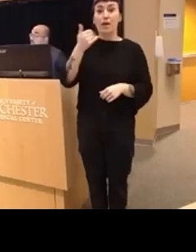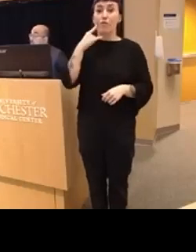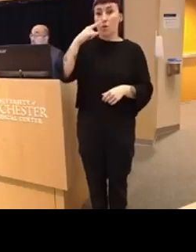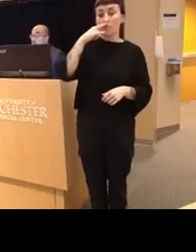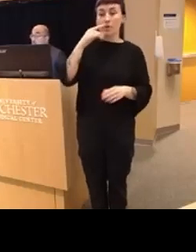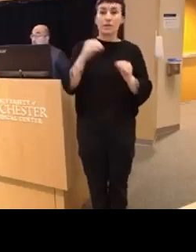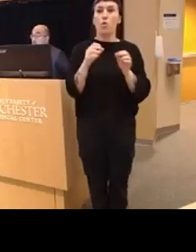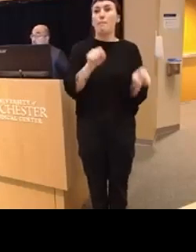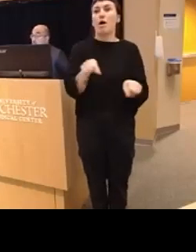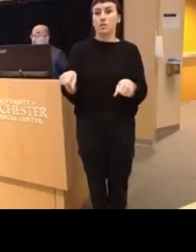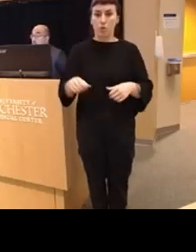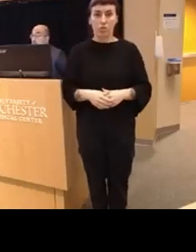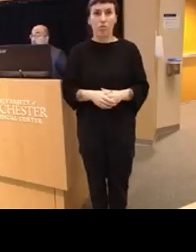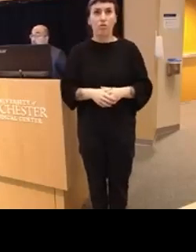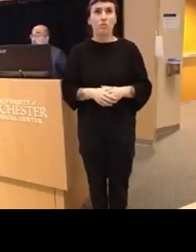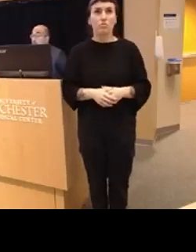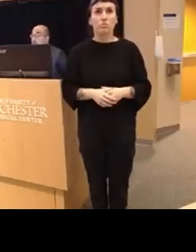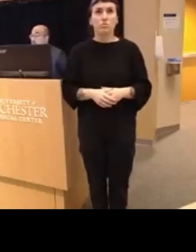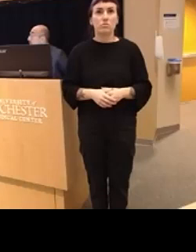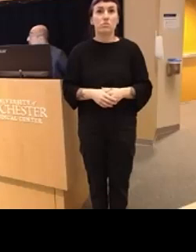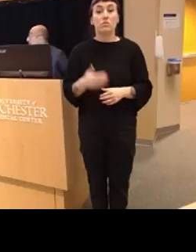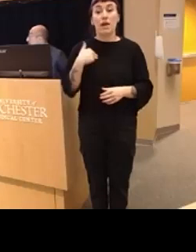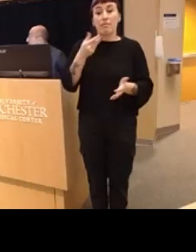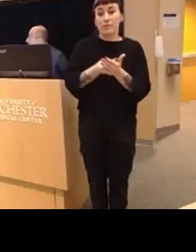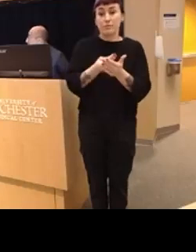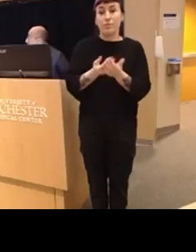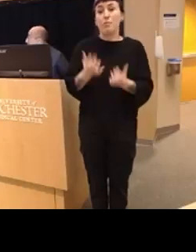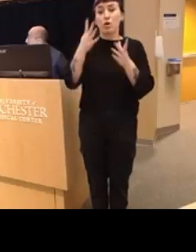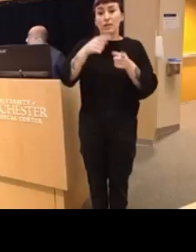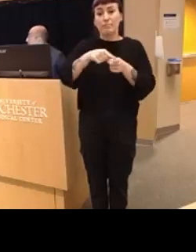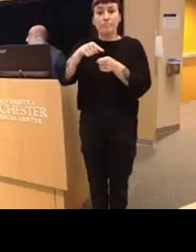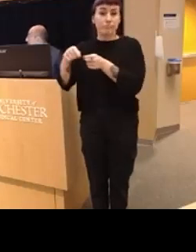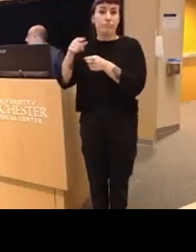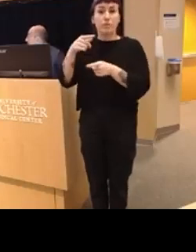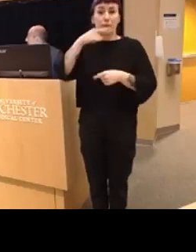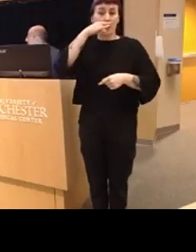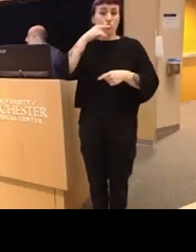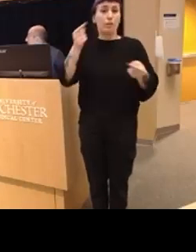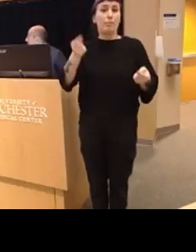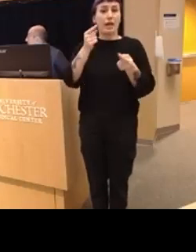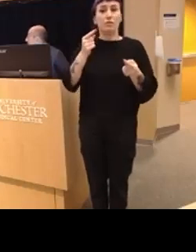more doable to to to have financially a multi-is disciplinary pediatric P Club that's great you